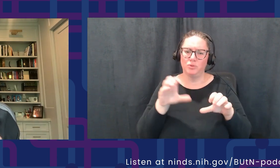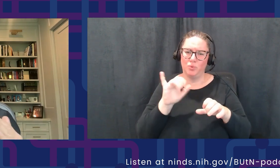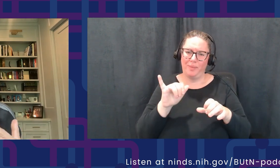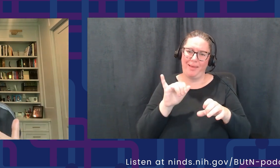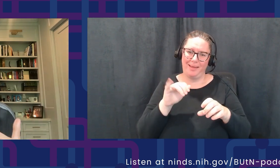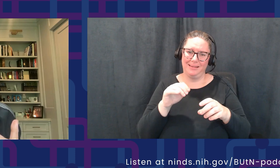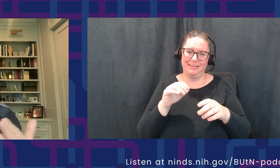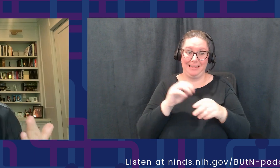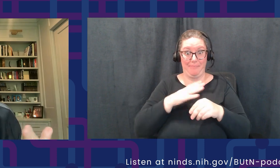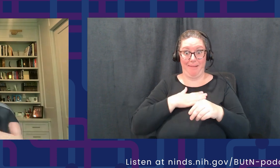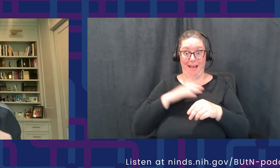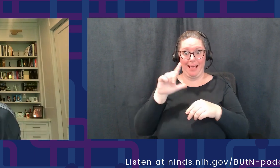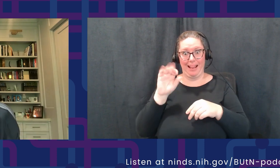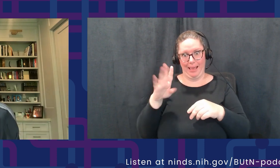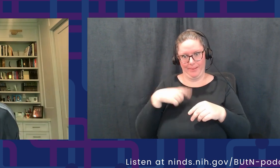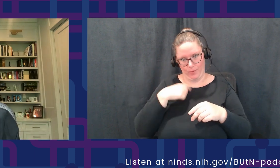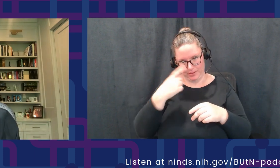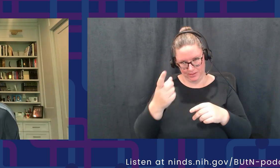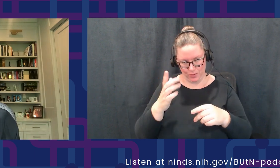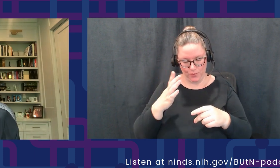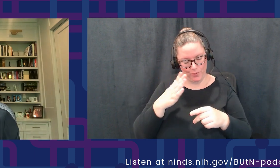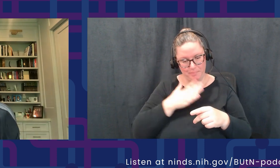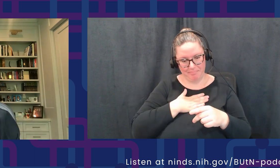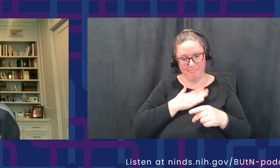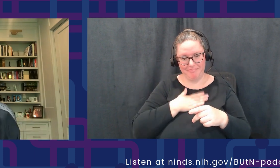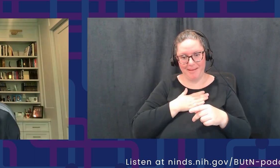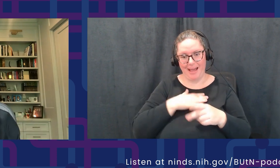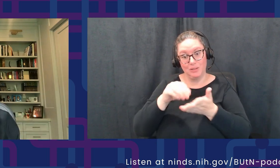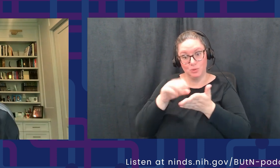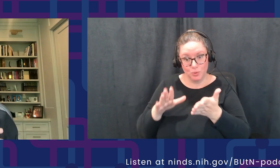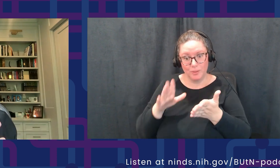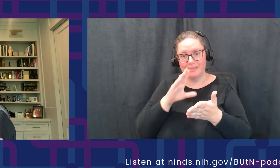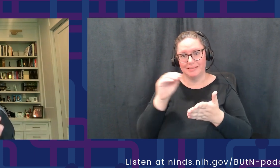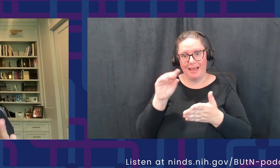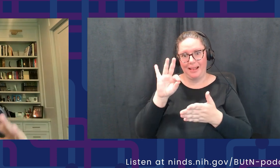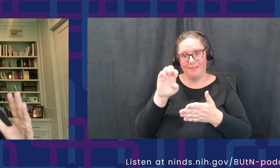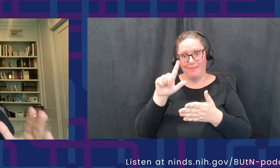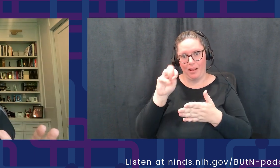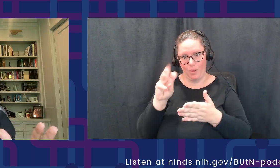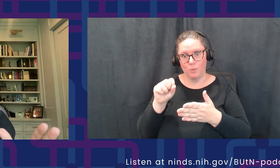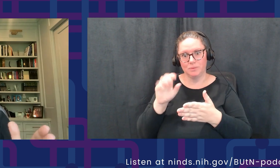In my lab, I'll tell you, my students and fellows, they prepare a talk,